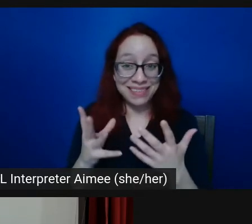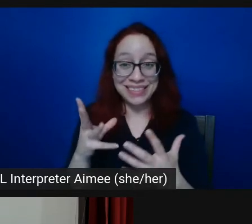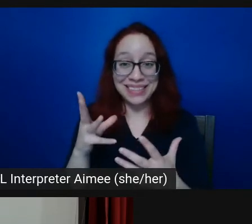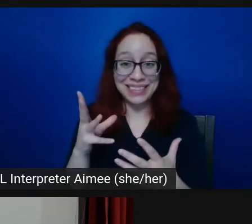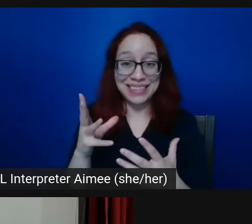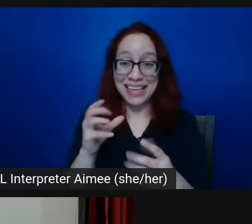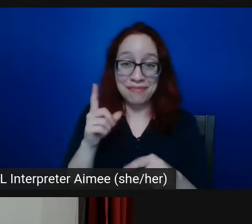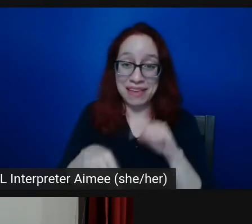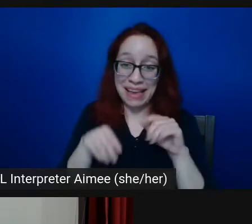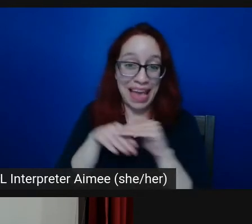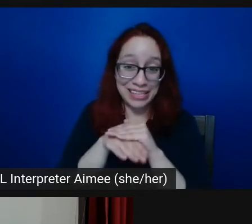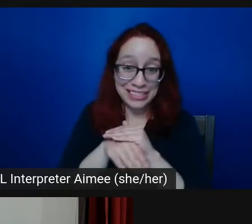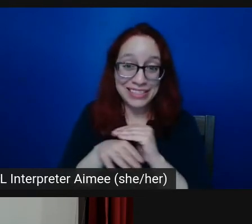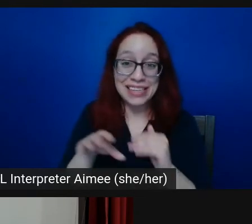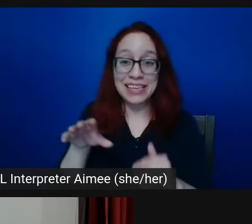The default themes are generally pretty good.